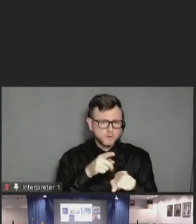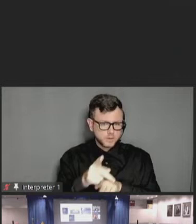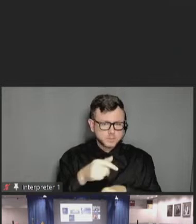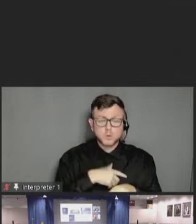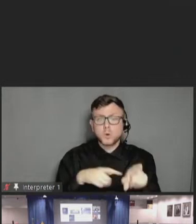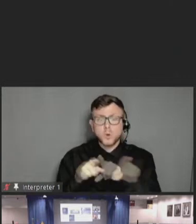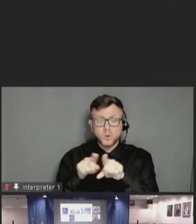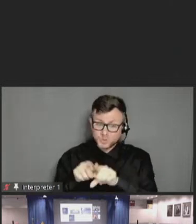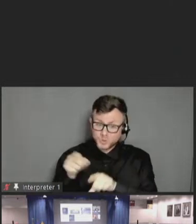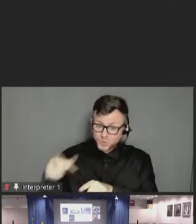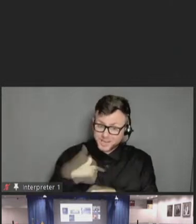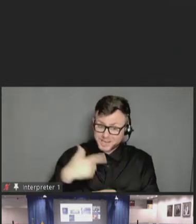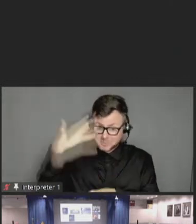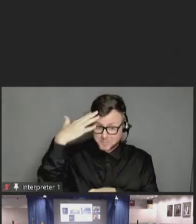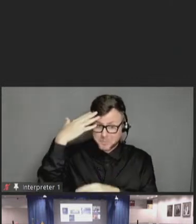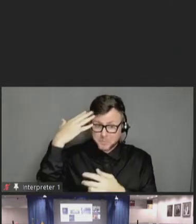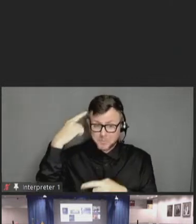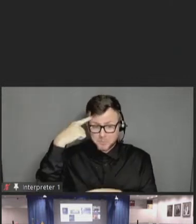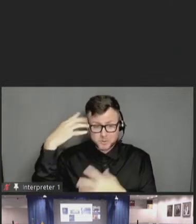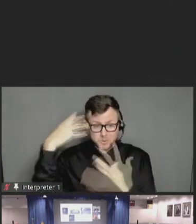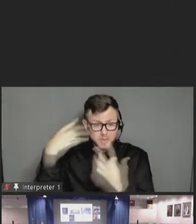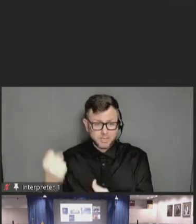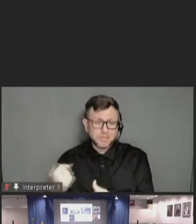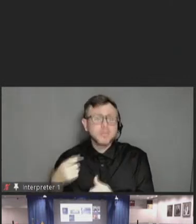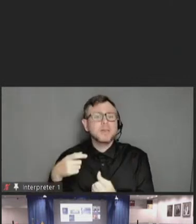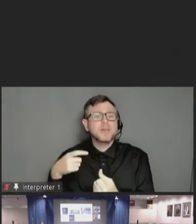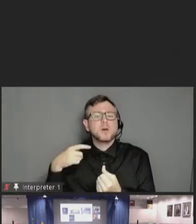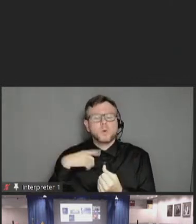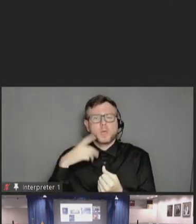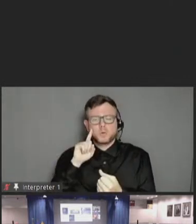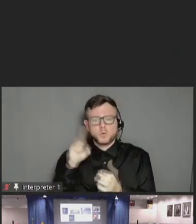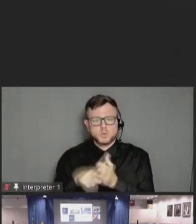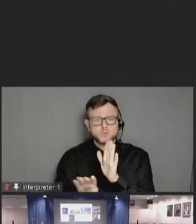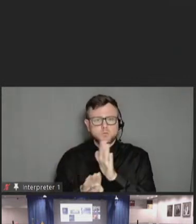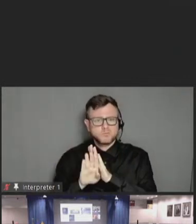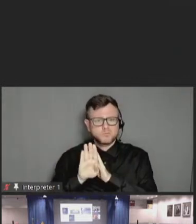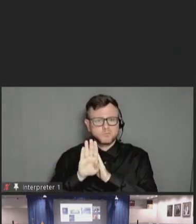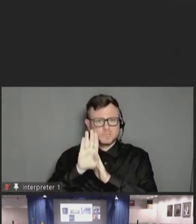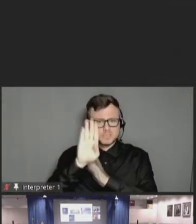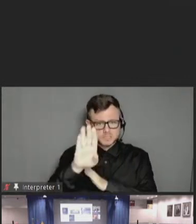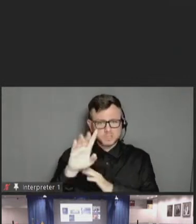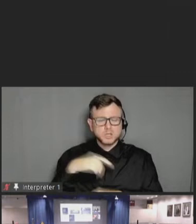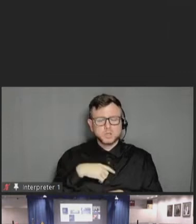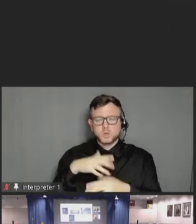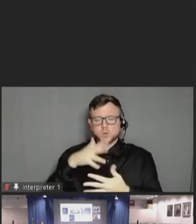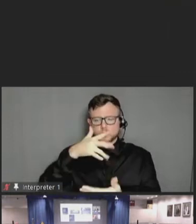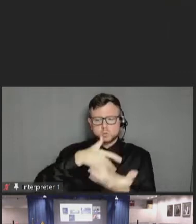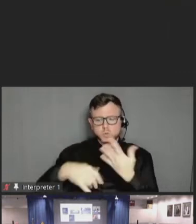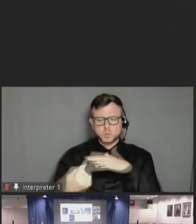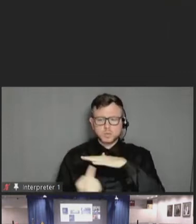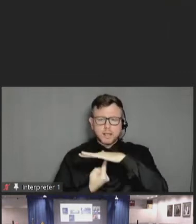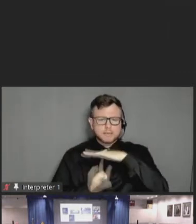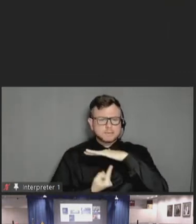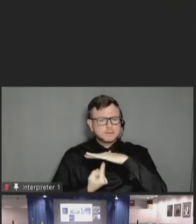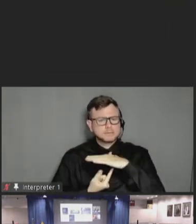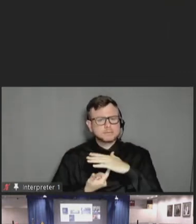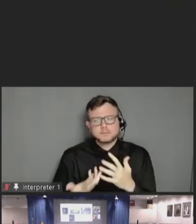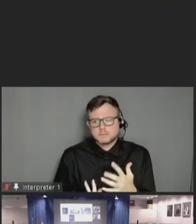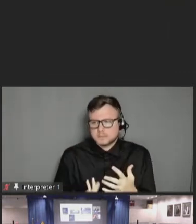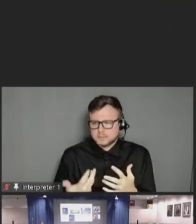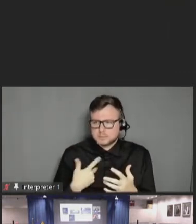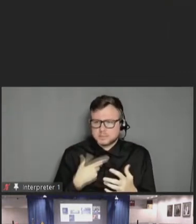So, as we saw mental health rates rise with social isolazation [sic] or sort of the politicization of